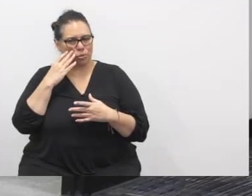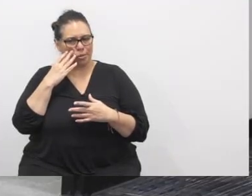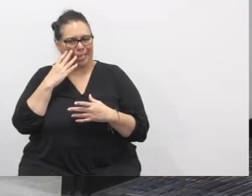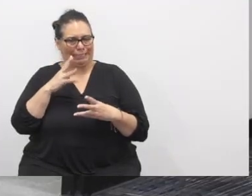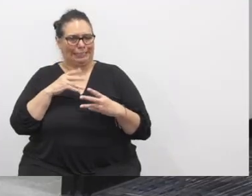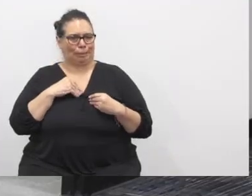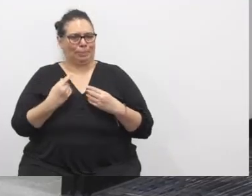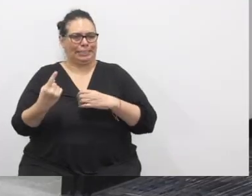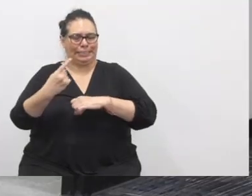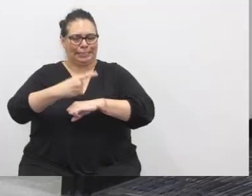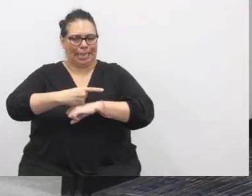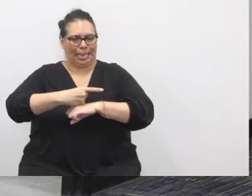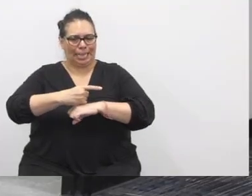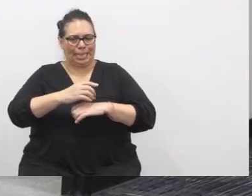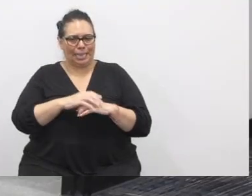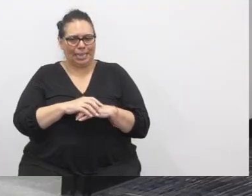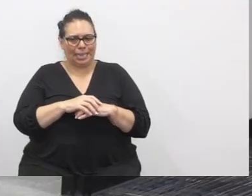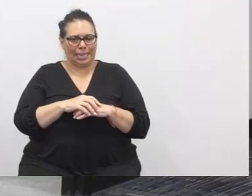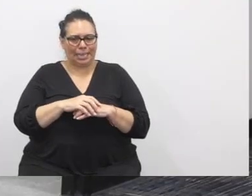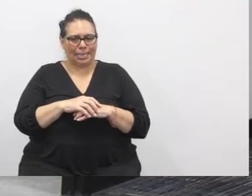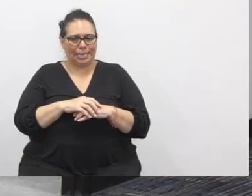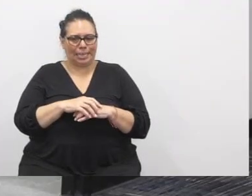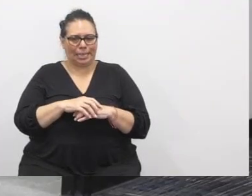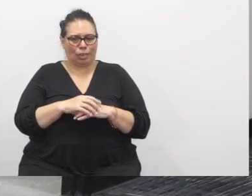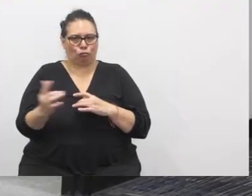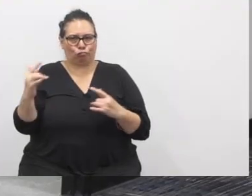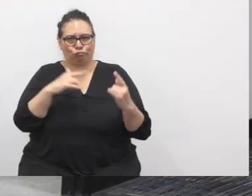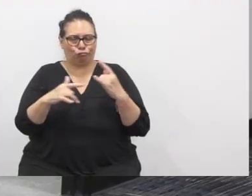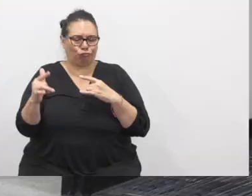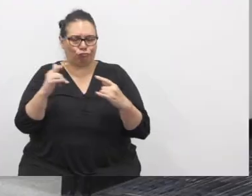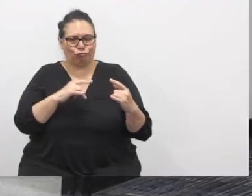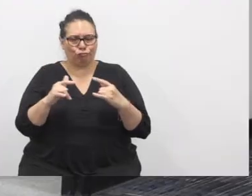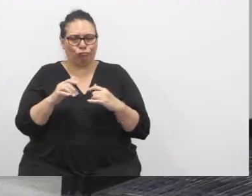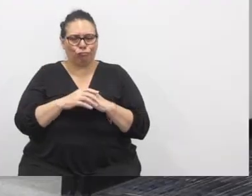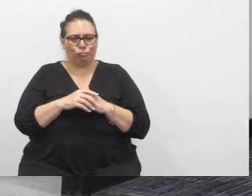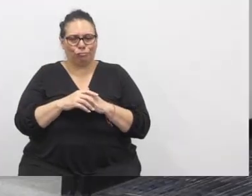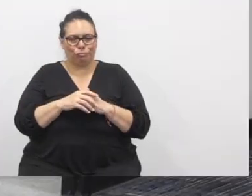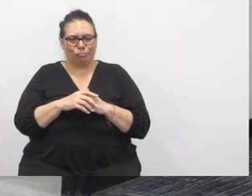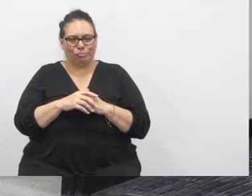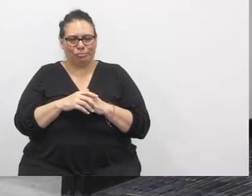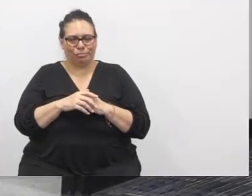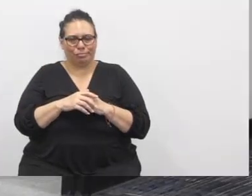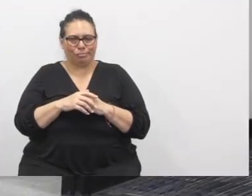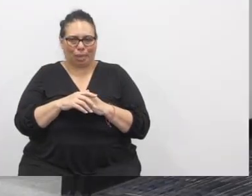Where everyone, they either can fly them out or you know. People from the local, I mean. But like they can,